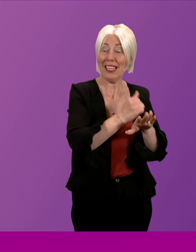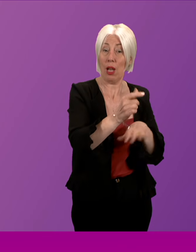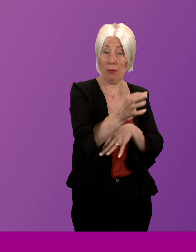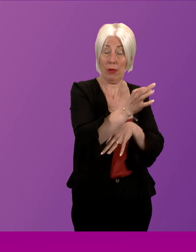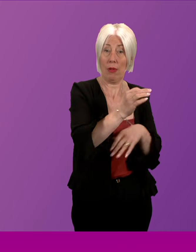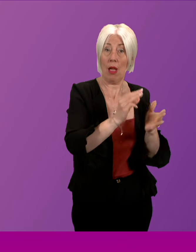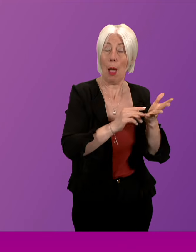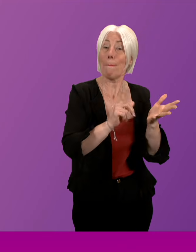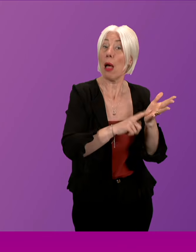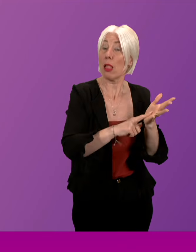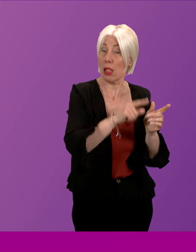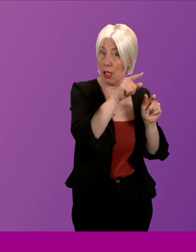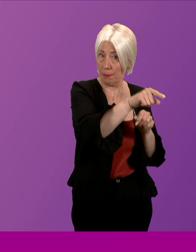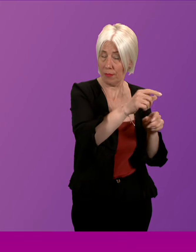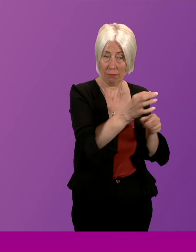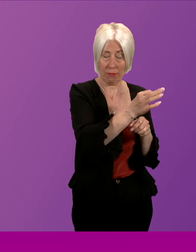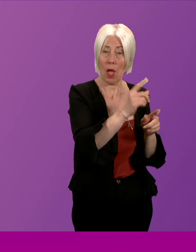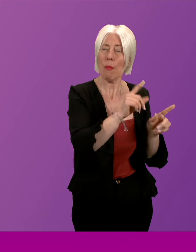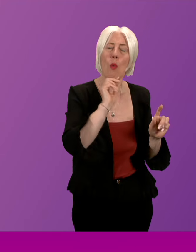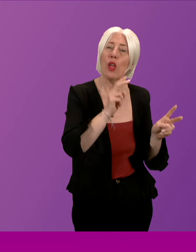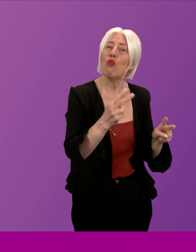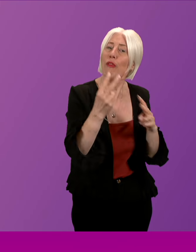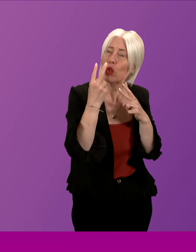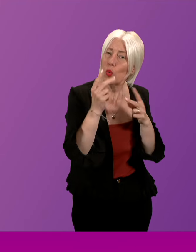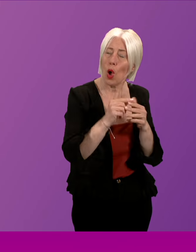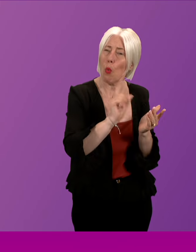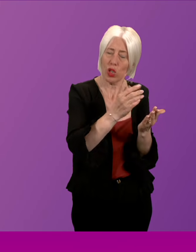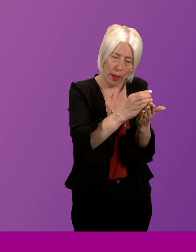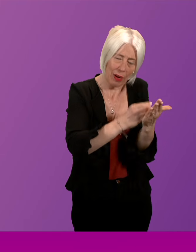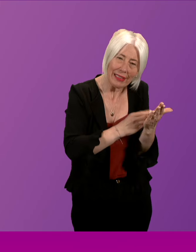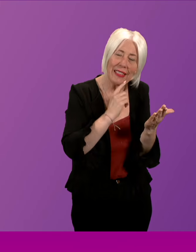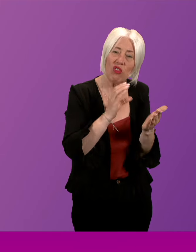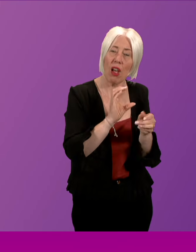will the First Minister commit to a review of the criteria and funding structures to